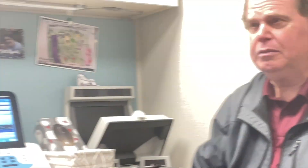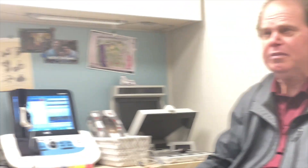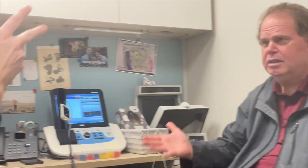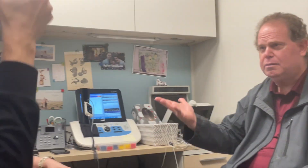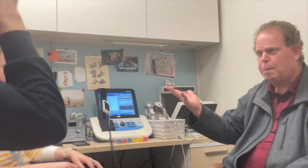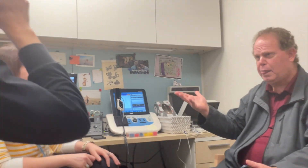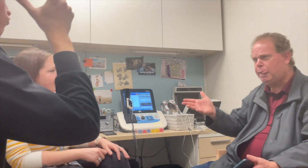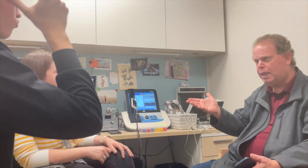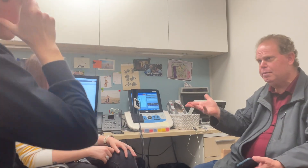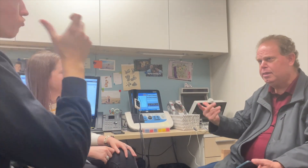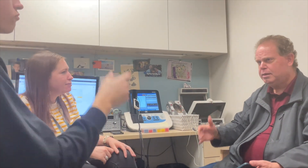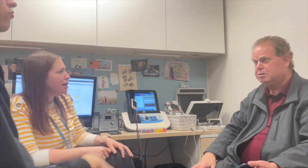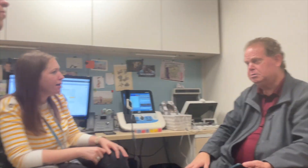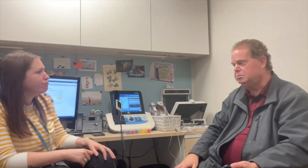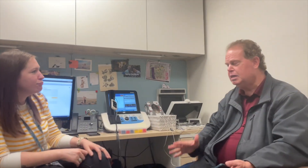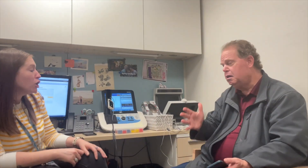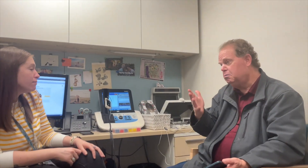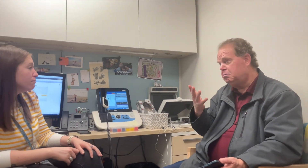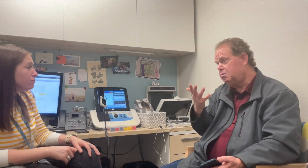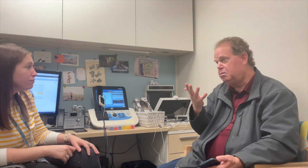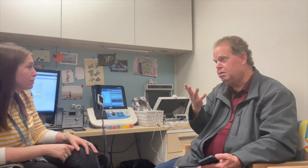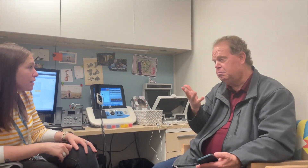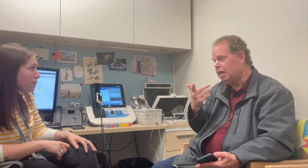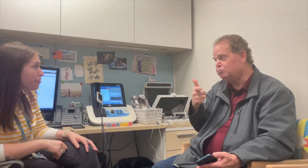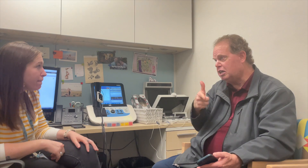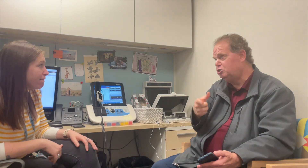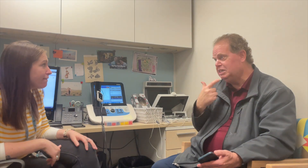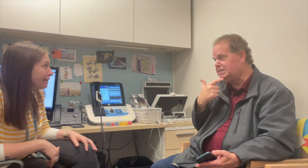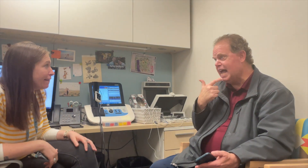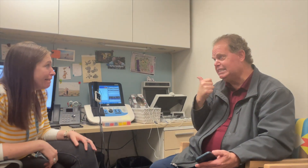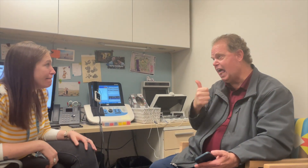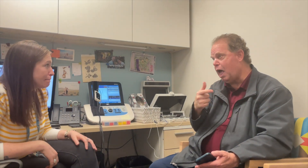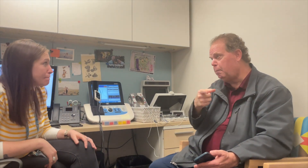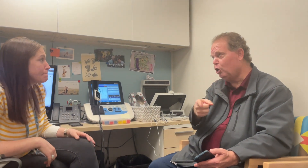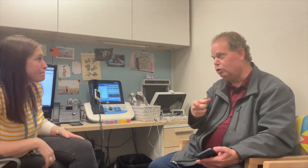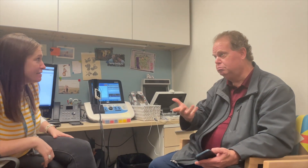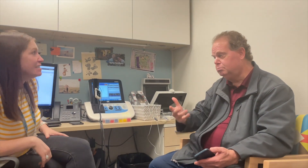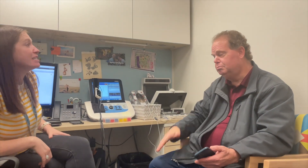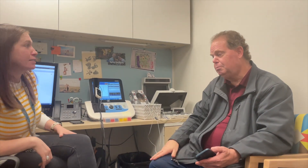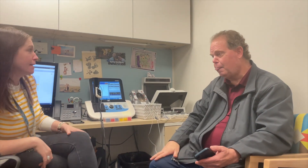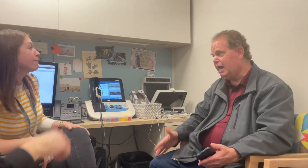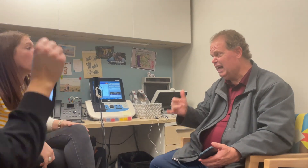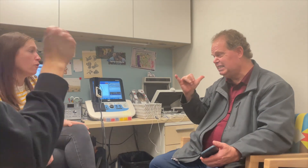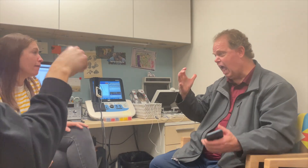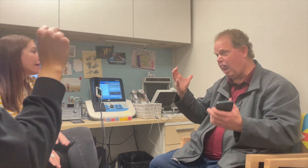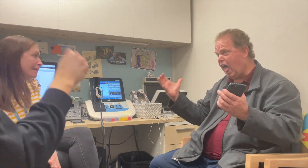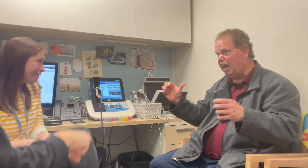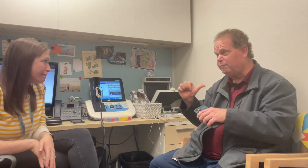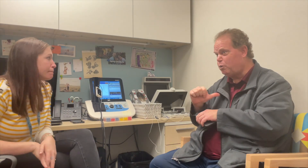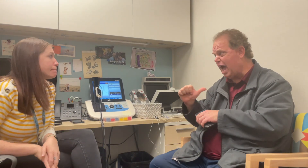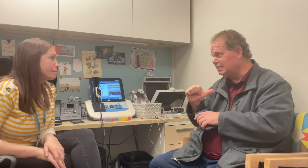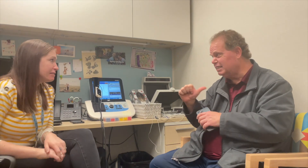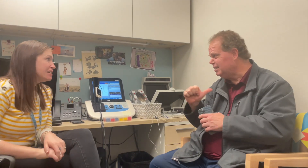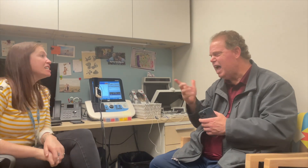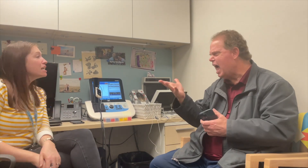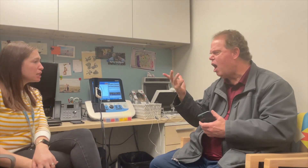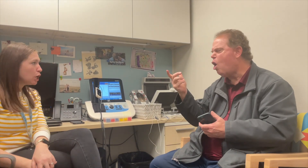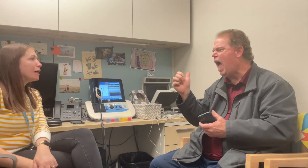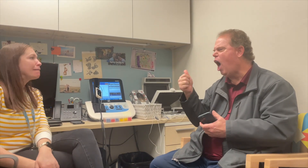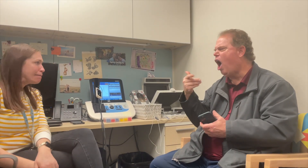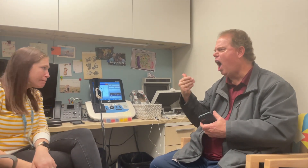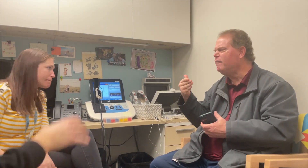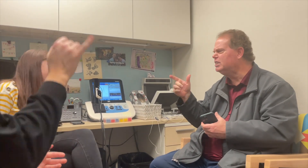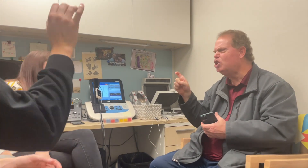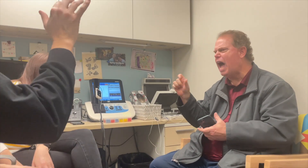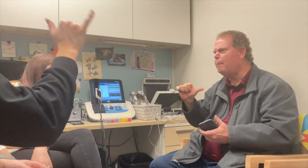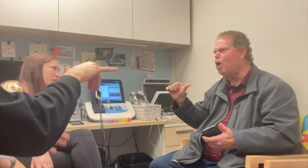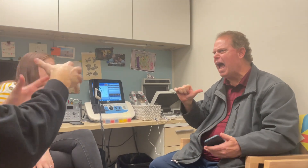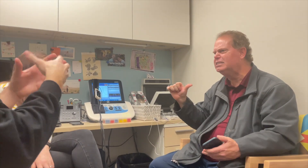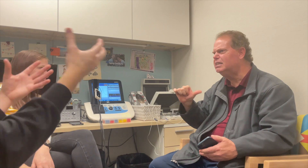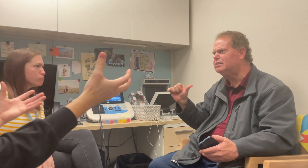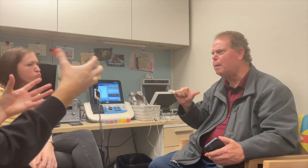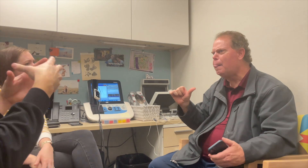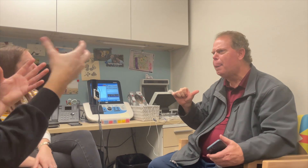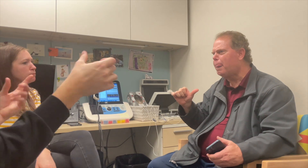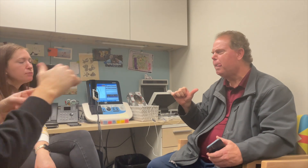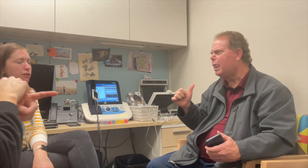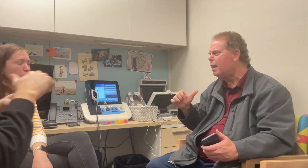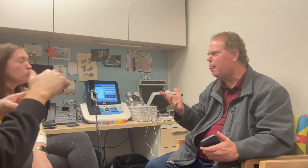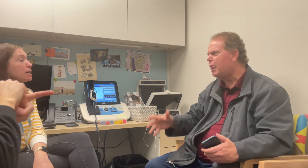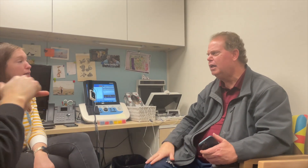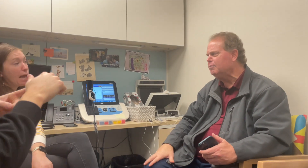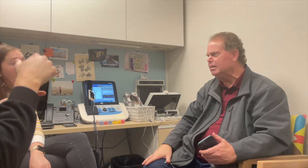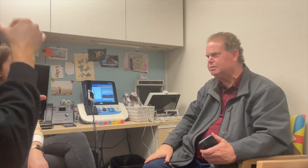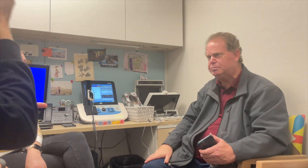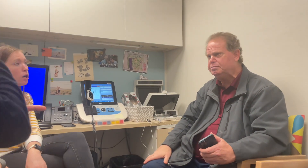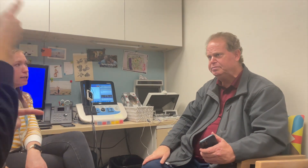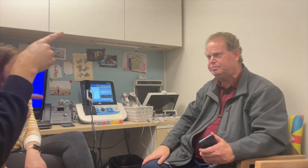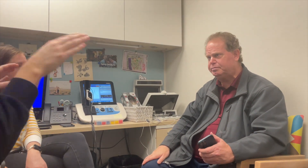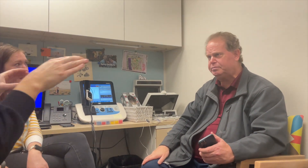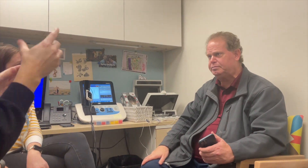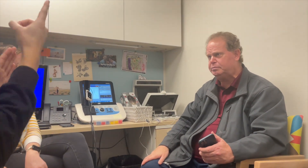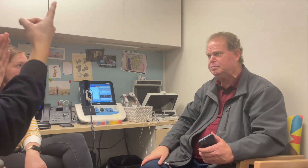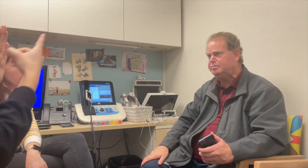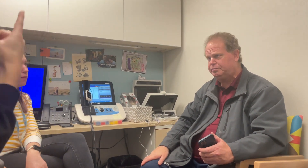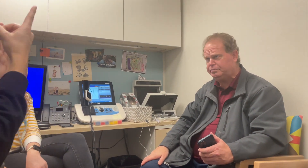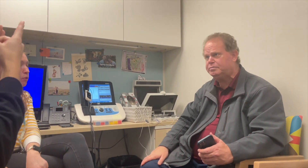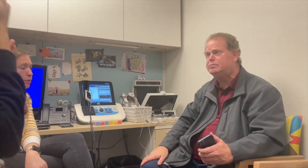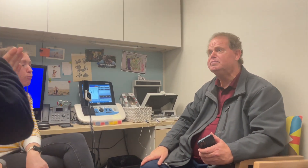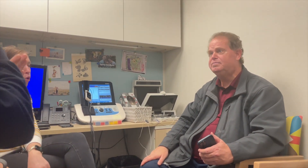mhm yeah good that's yes it is a lot if you did an hour a day that would be more